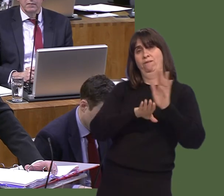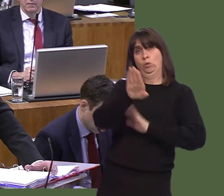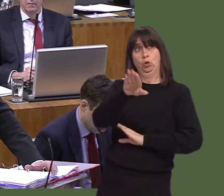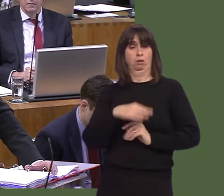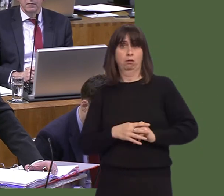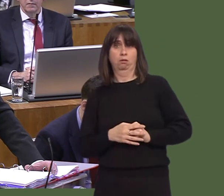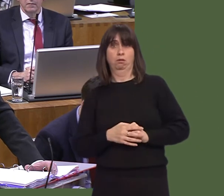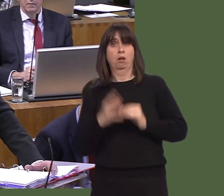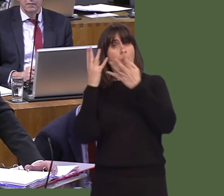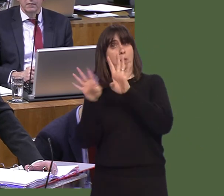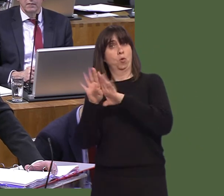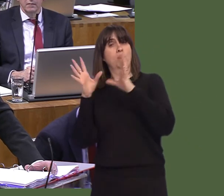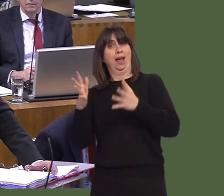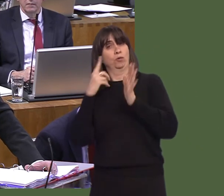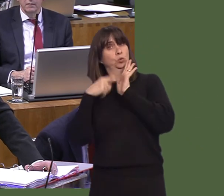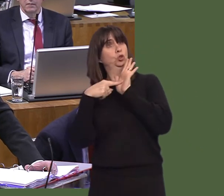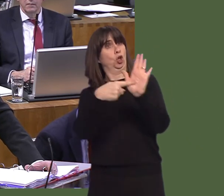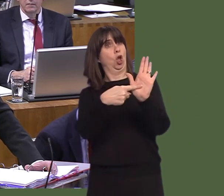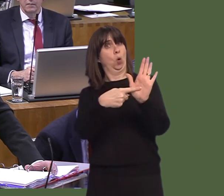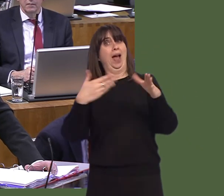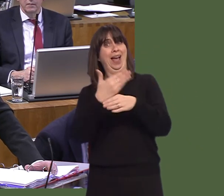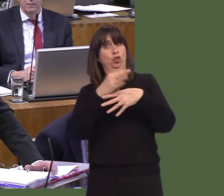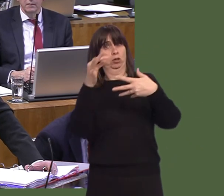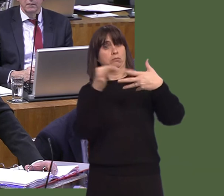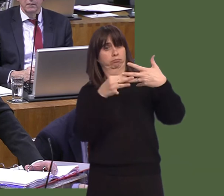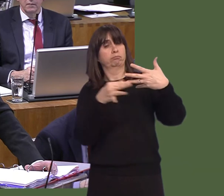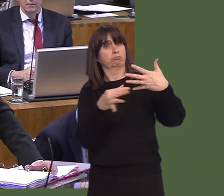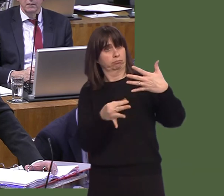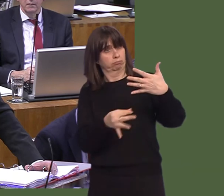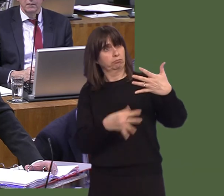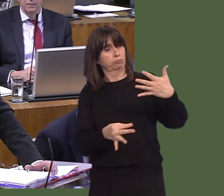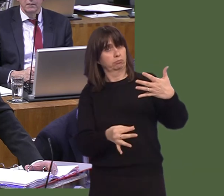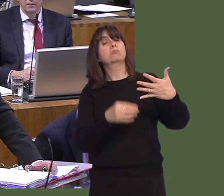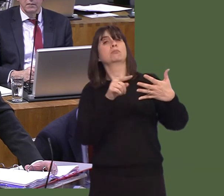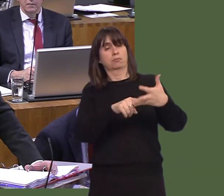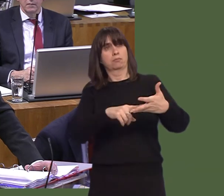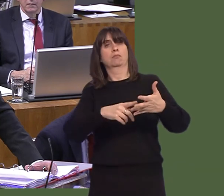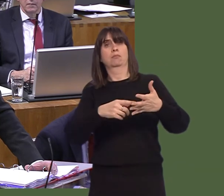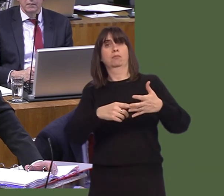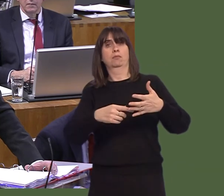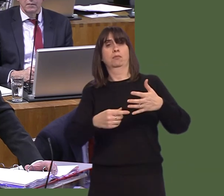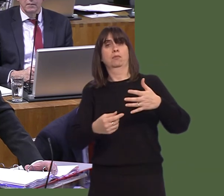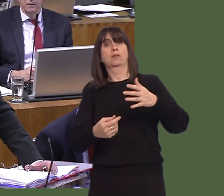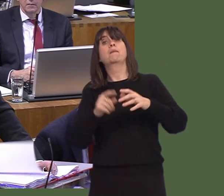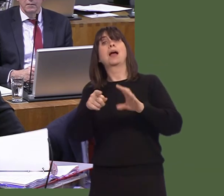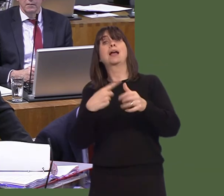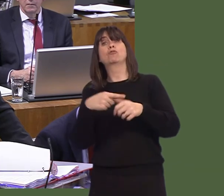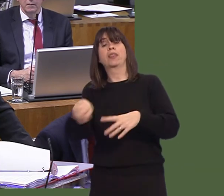Welsh lamb is accepted in markets across the world, and the same is true of Welsh beef